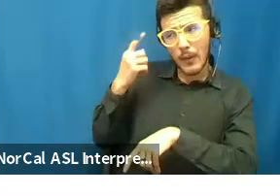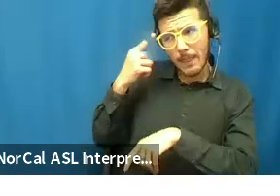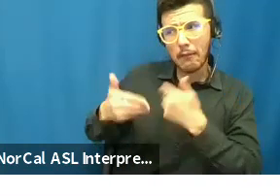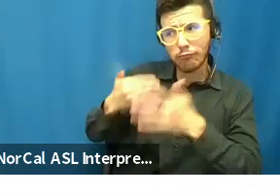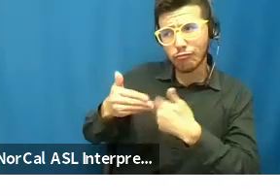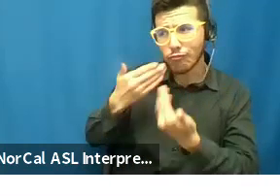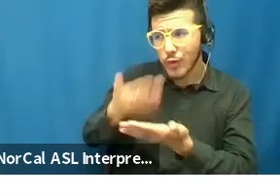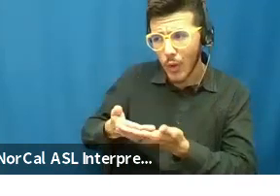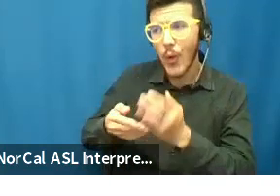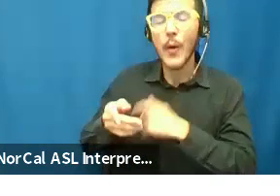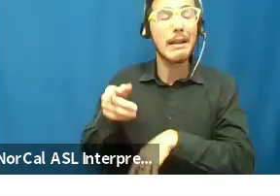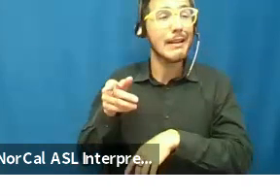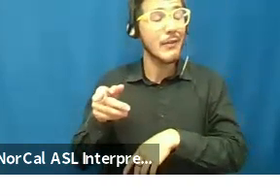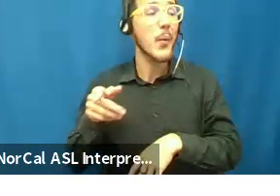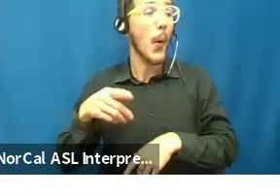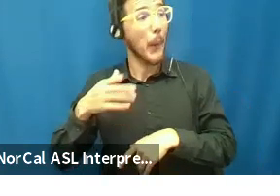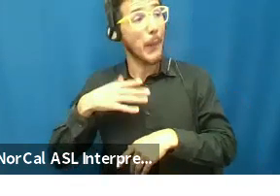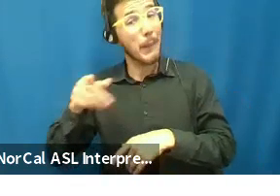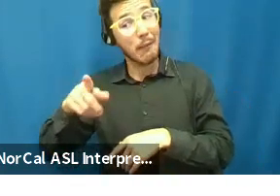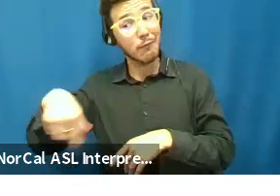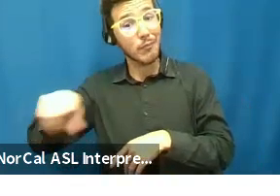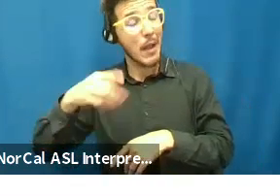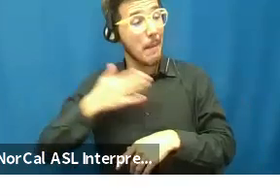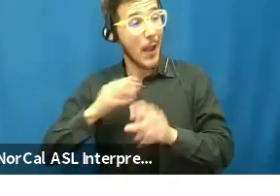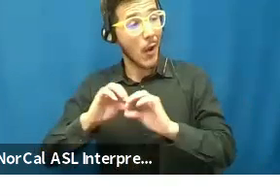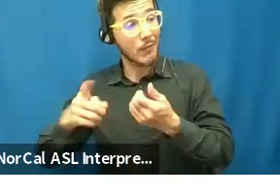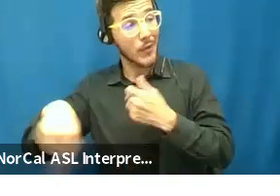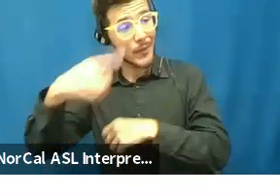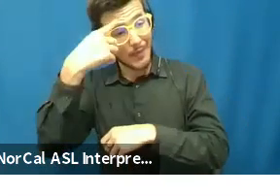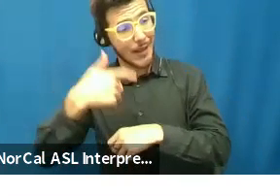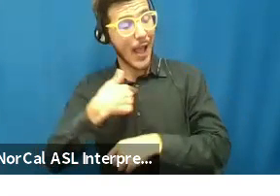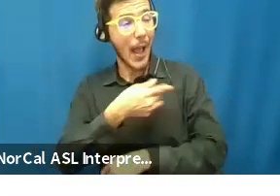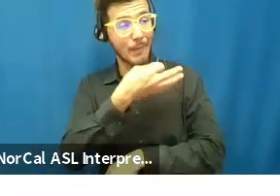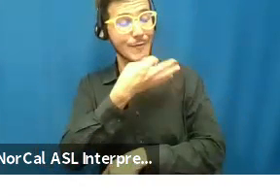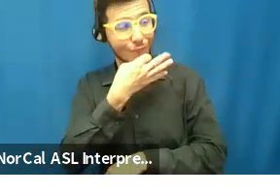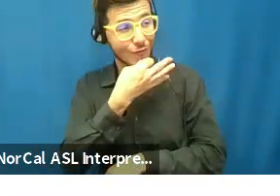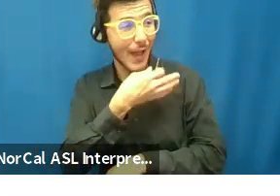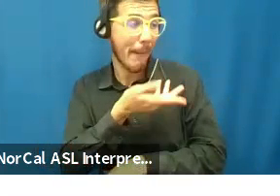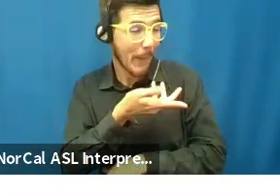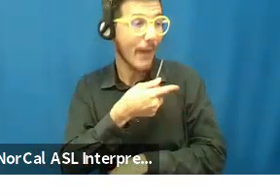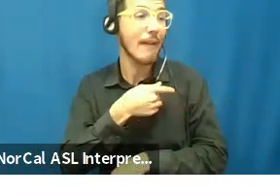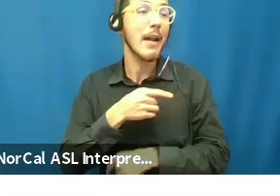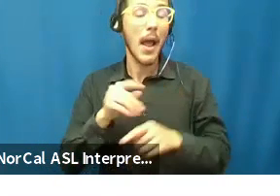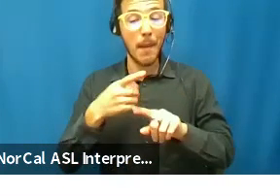were viewed as experts in their organization on all disability initiatives, and felt as though